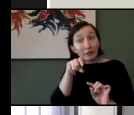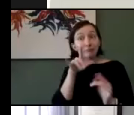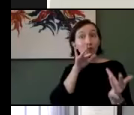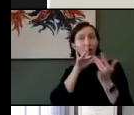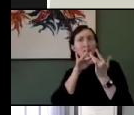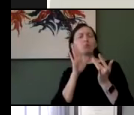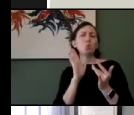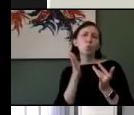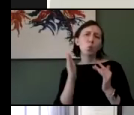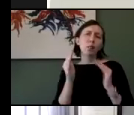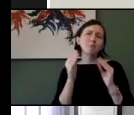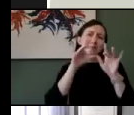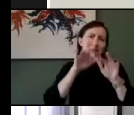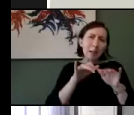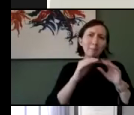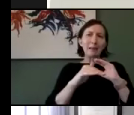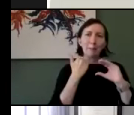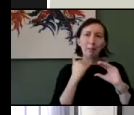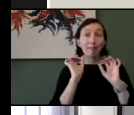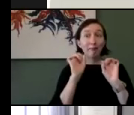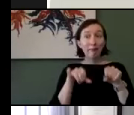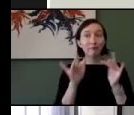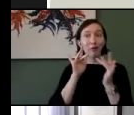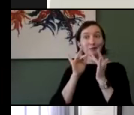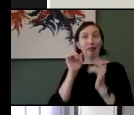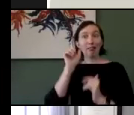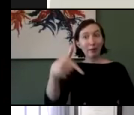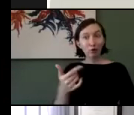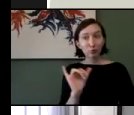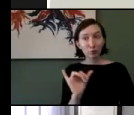e-mail information.